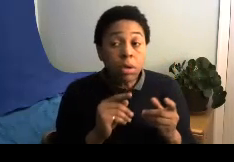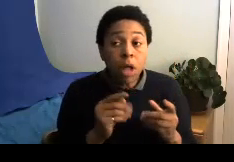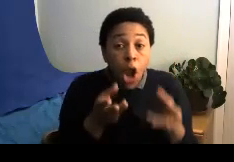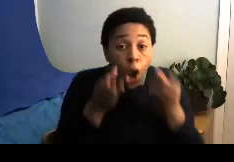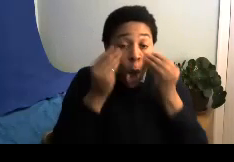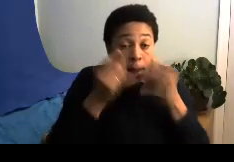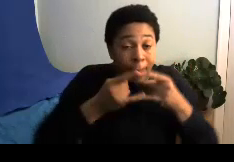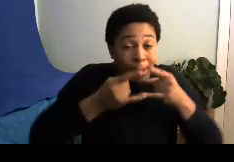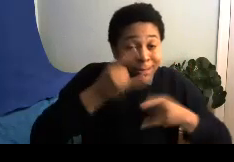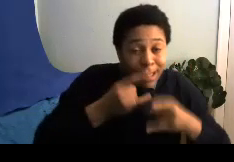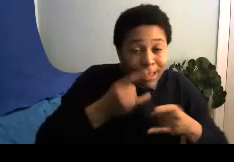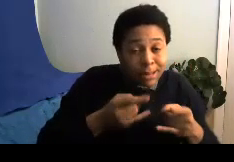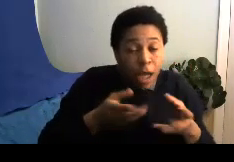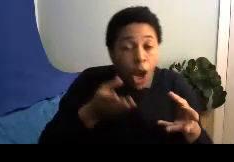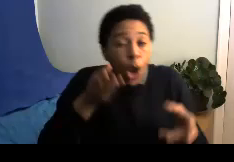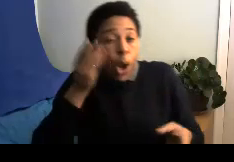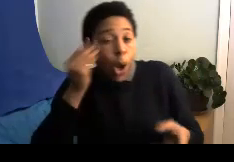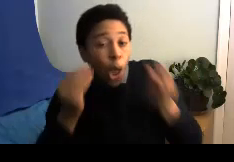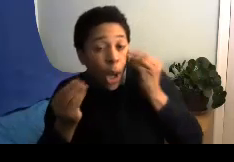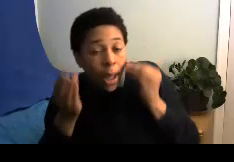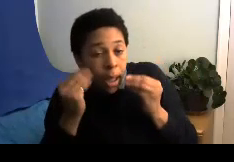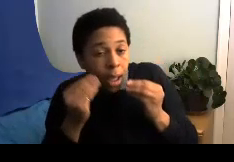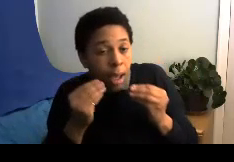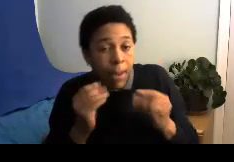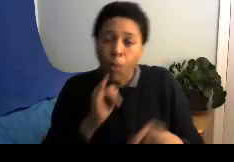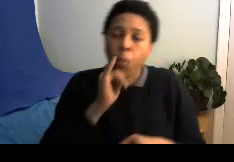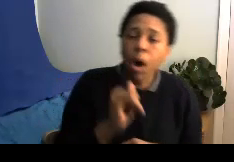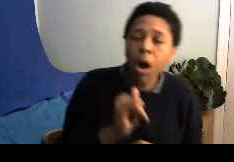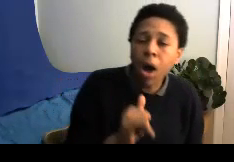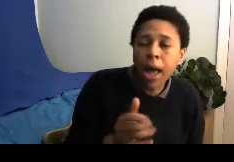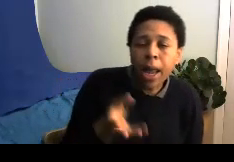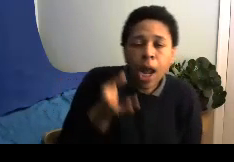and learning about, you know, wine and food and, you know,